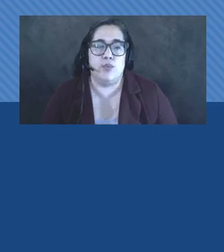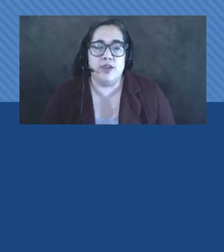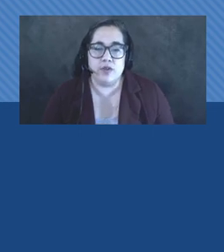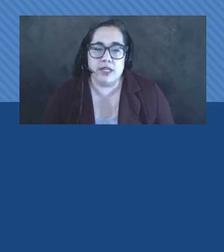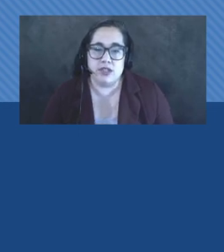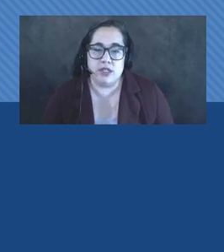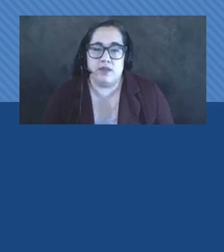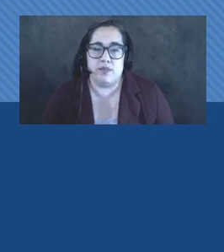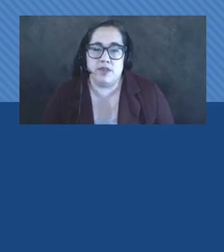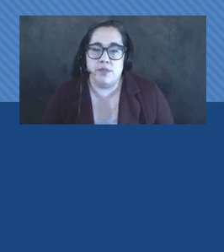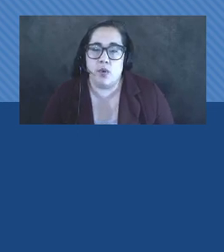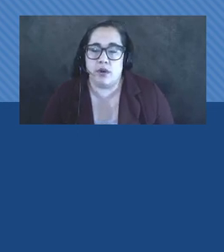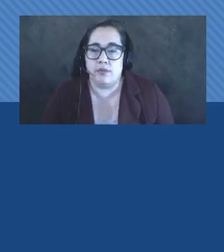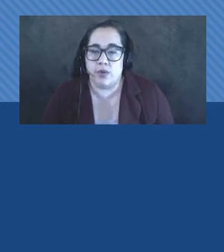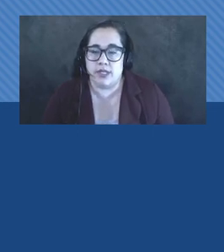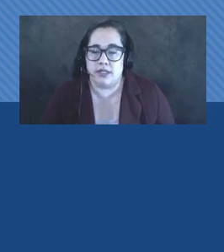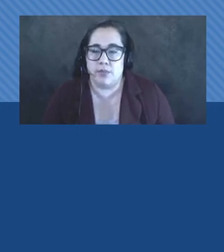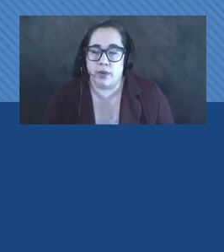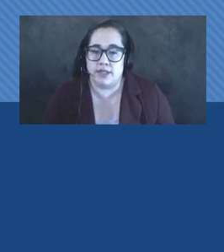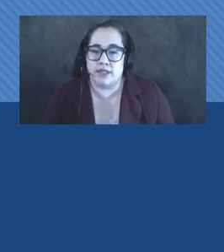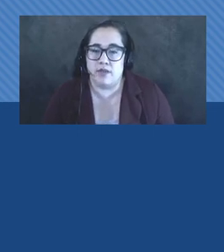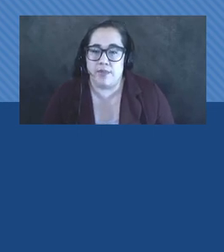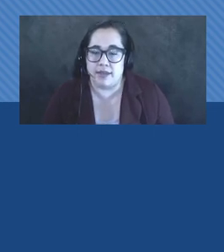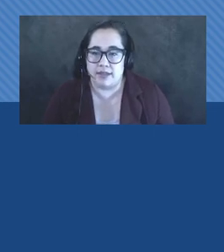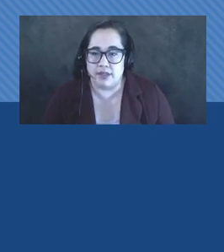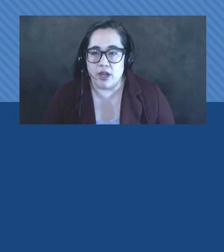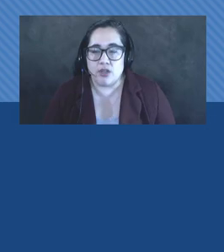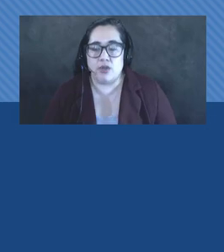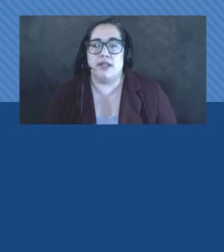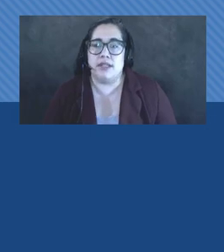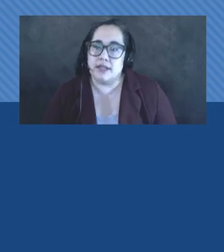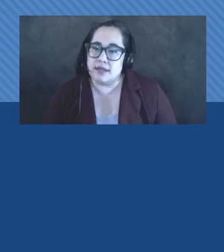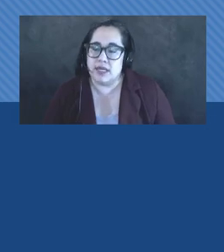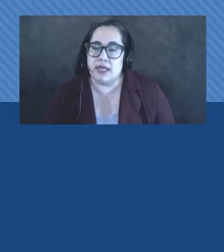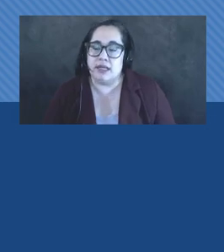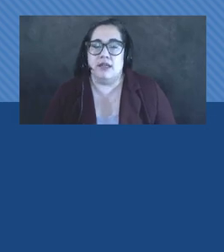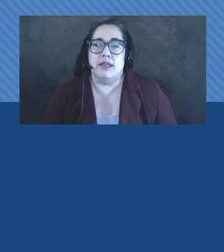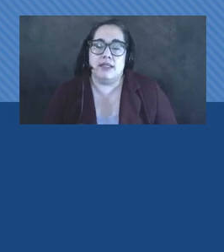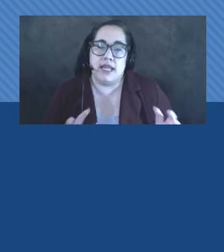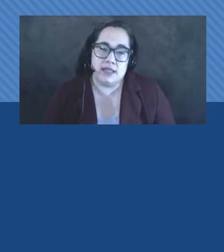brief rendition of the most important points points of a passage. So it doesn't mean taking a